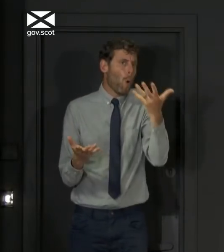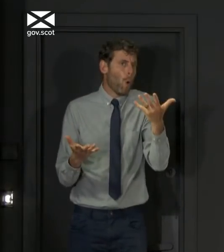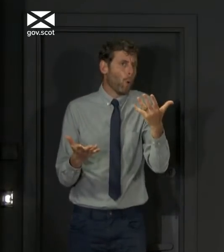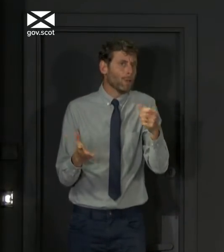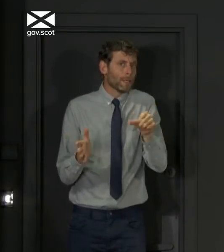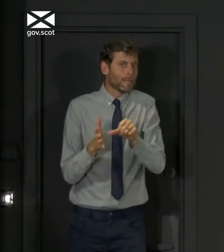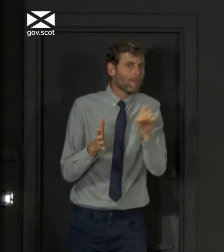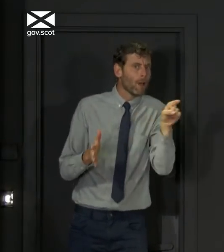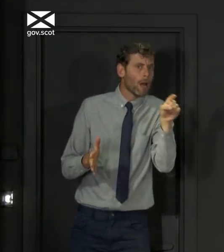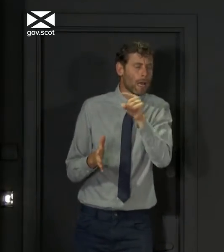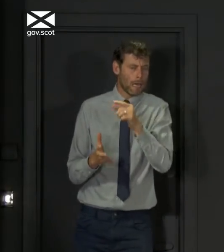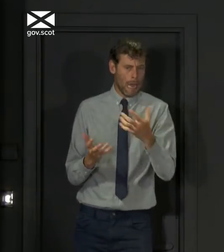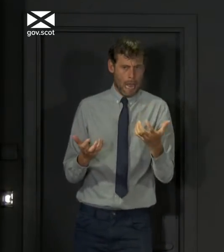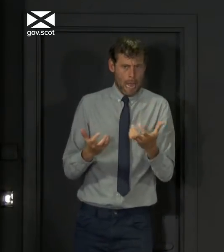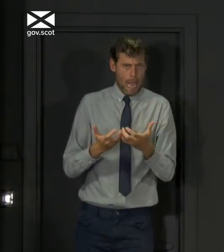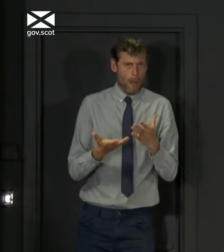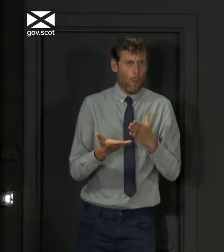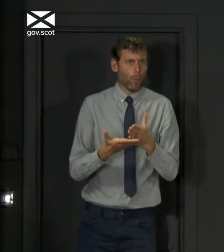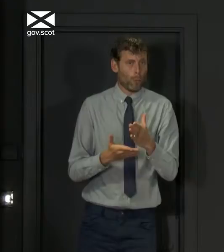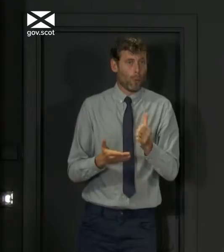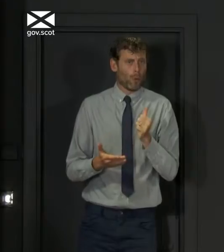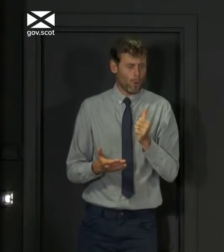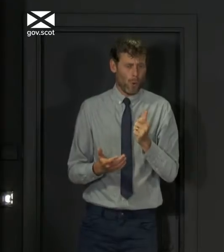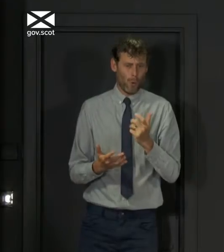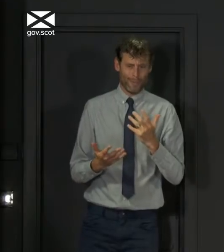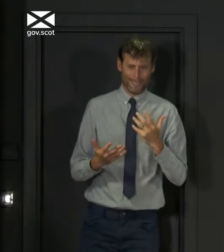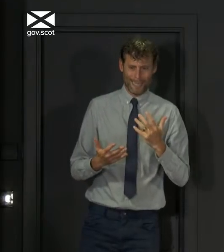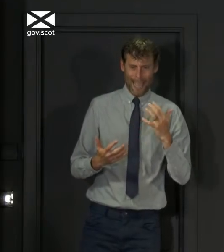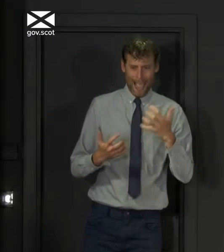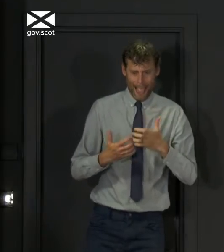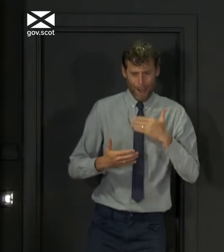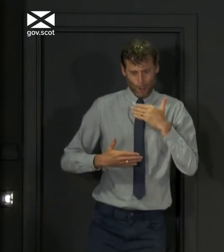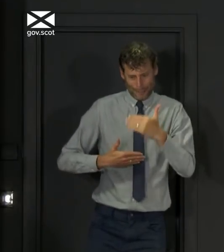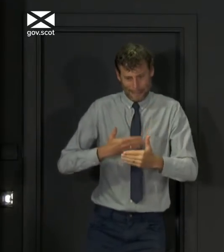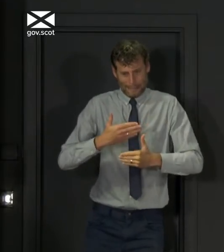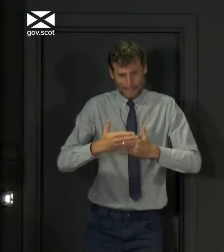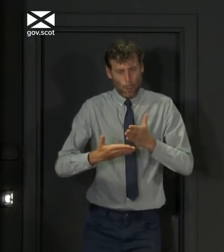challenges, there will be some tough discussions and decisions along the way. But the government